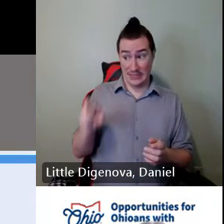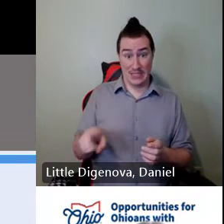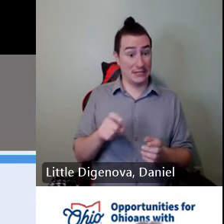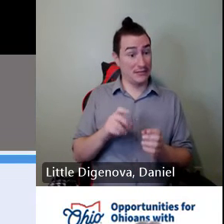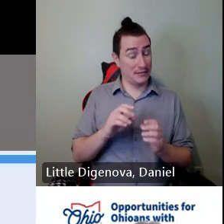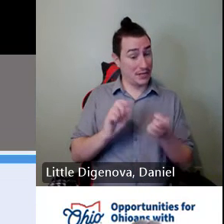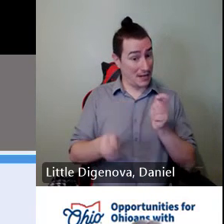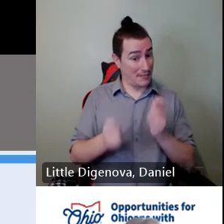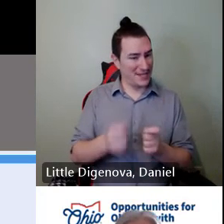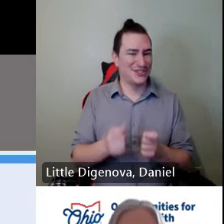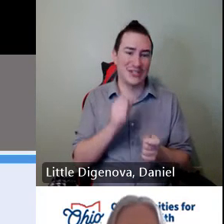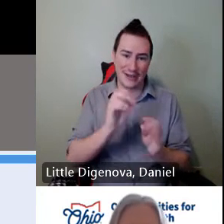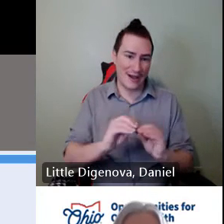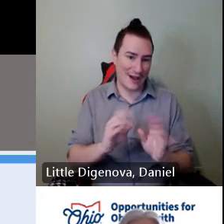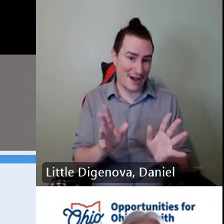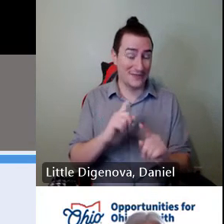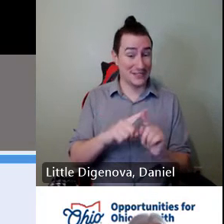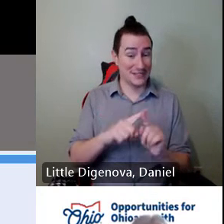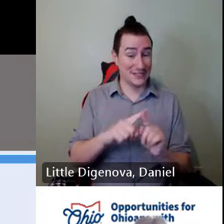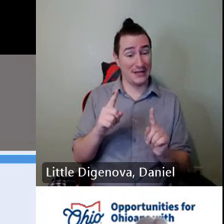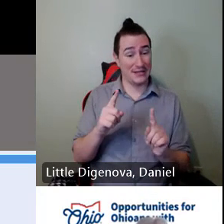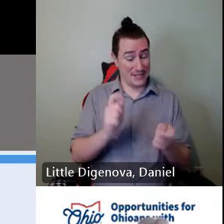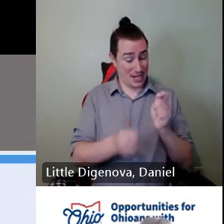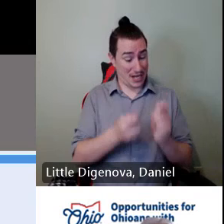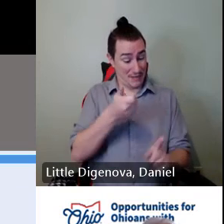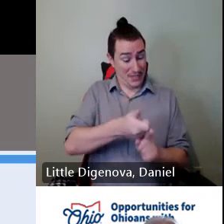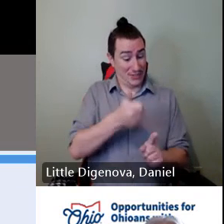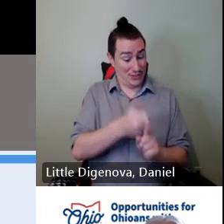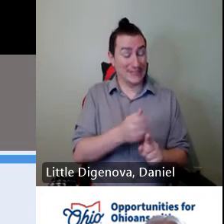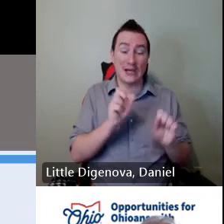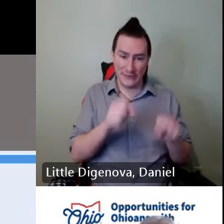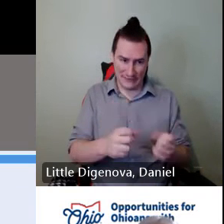itself is likely not invisible, so an employee may ask about why